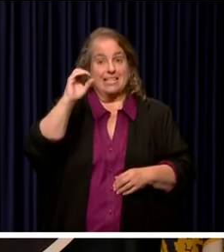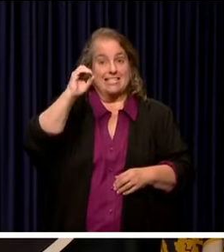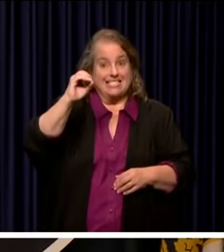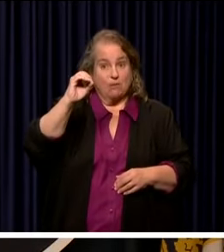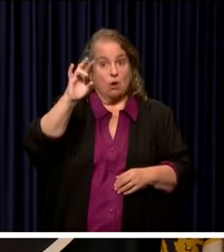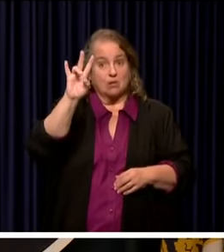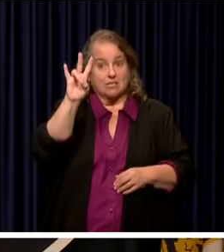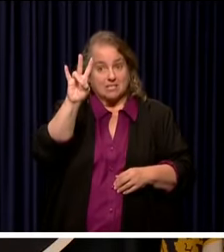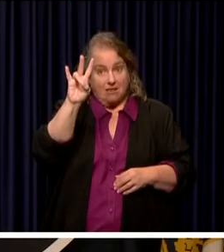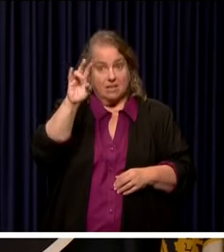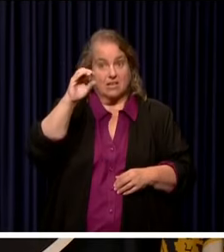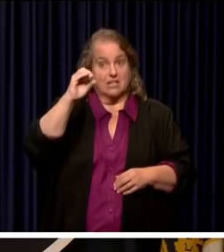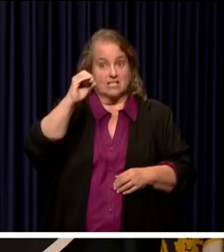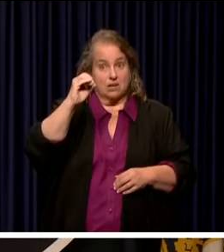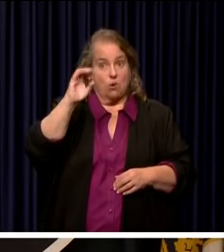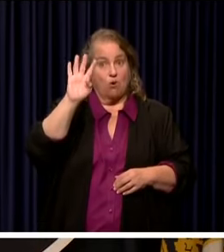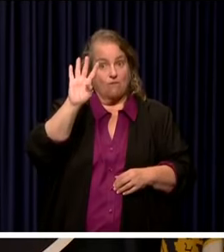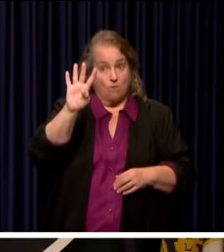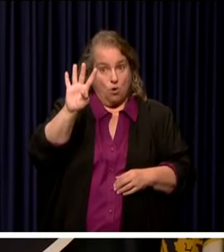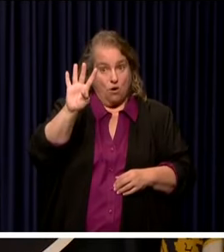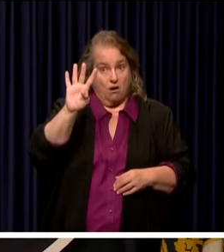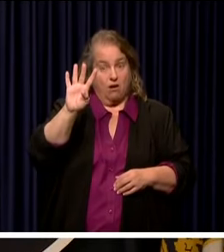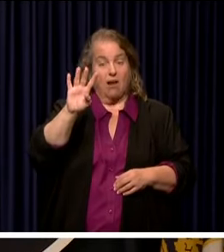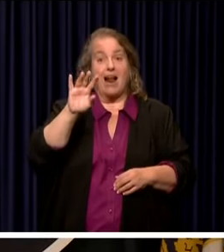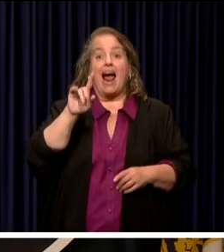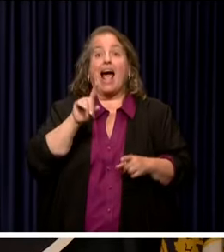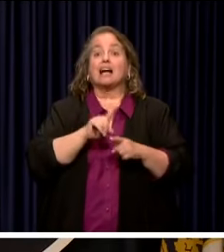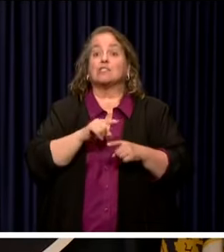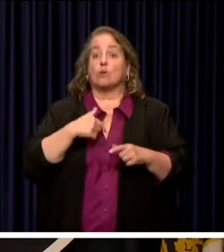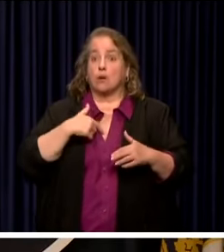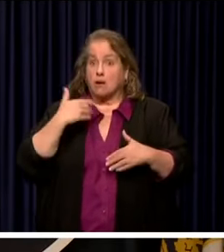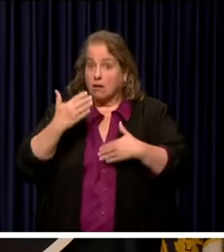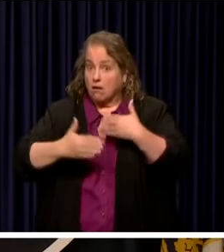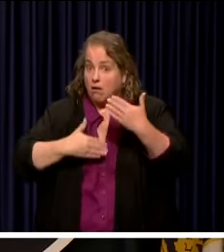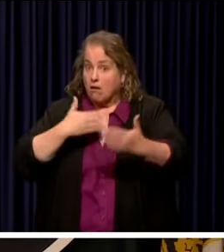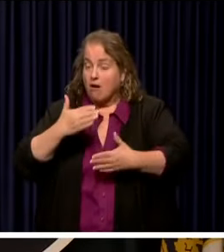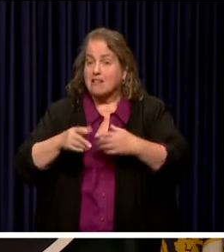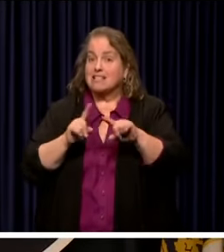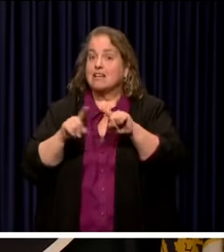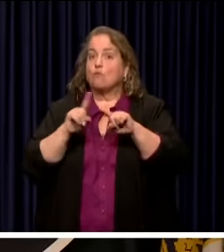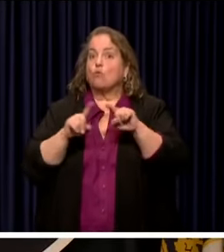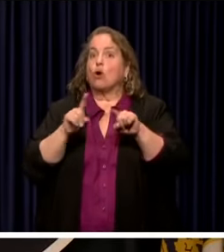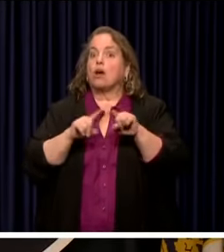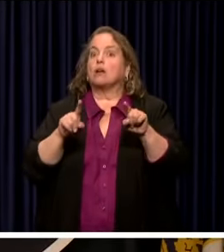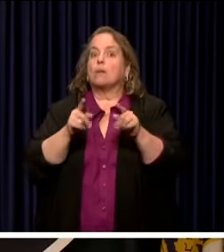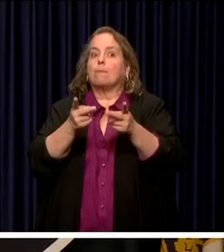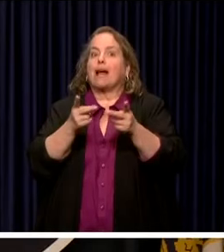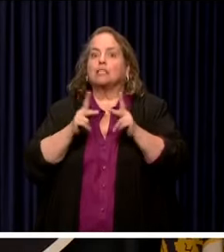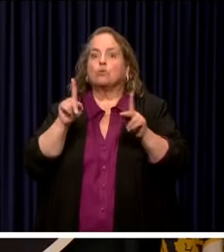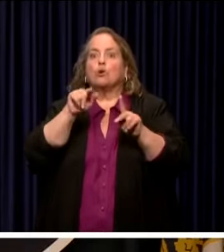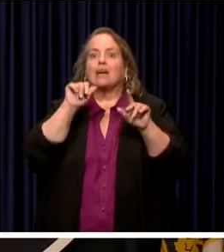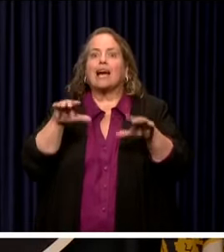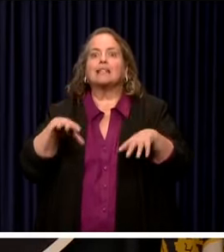MUHLENBERG COUNTY HEALTH DEPARTMENT AND HOPKINS COUNTY HEALTH DEPARTMENT TO MAKE SURE THAT THERE IS MORE TESTING IN THE REGION.